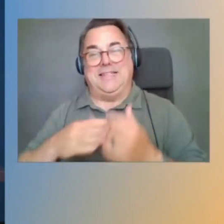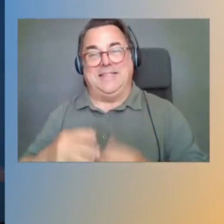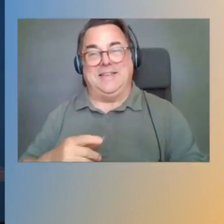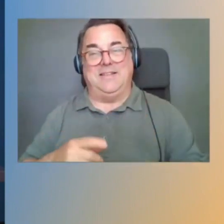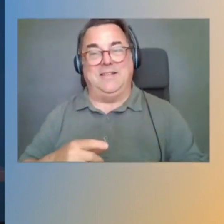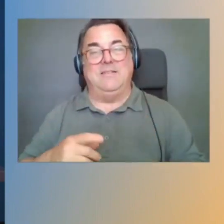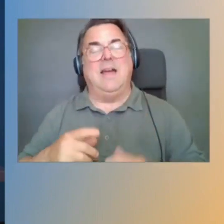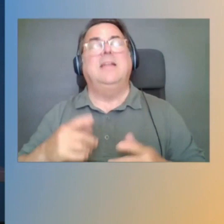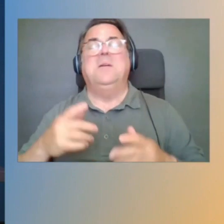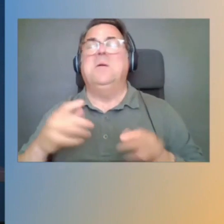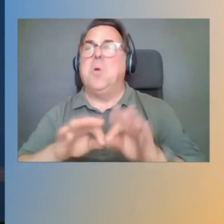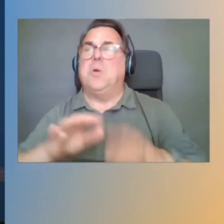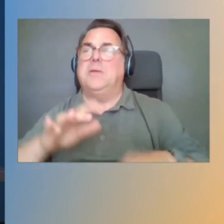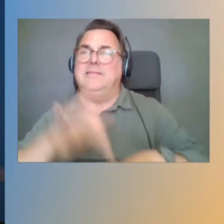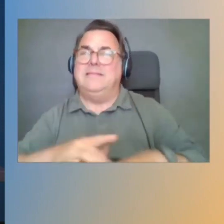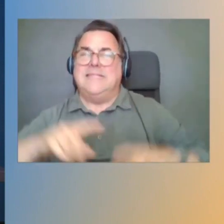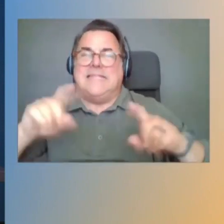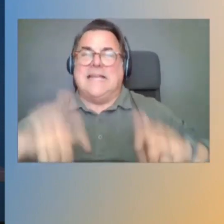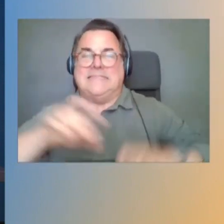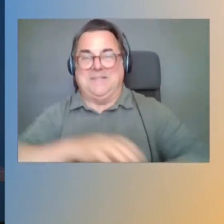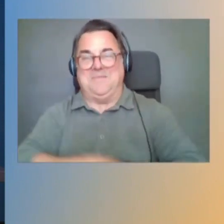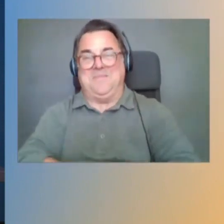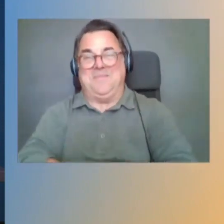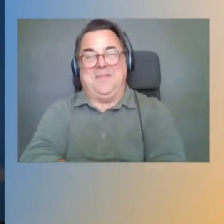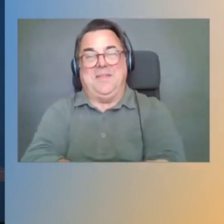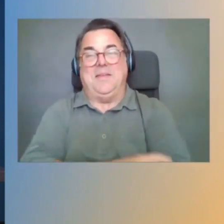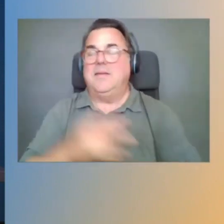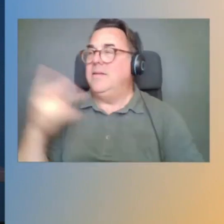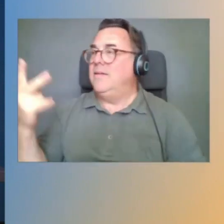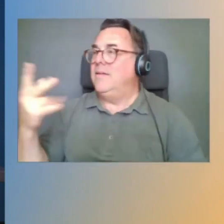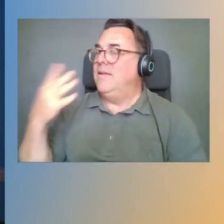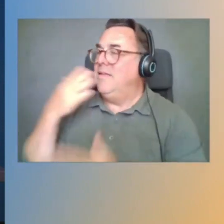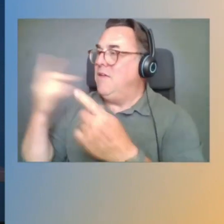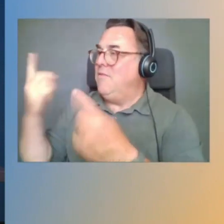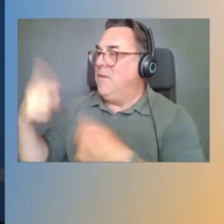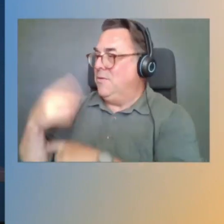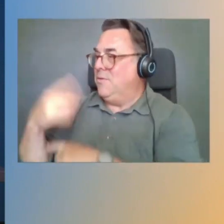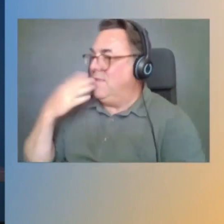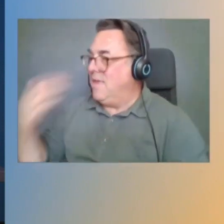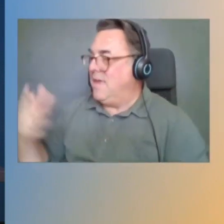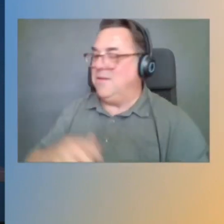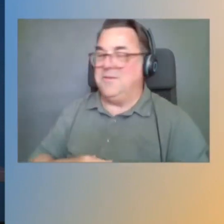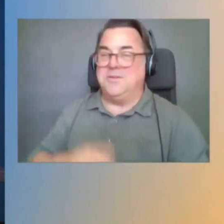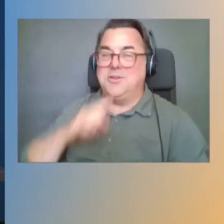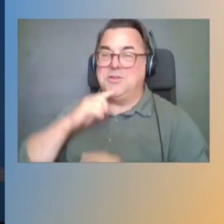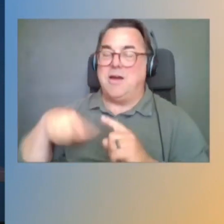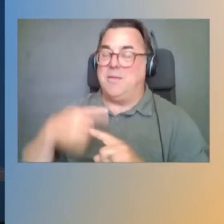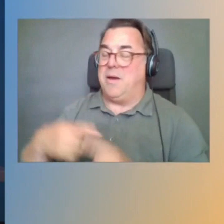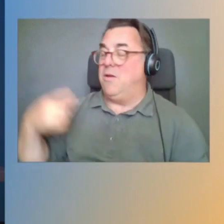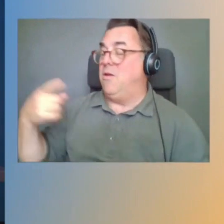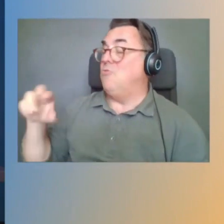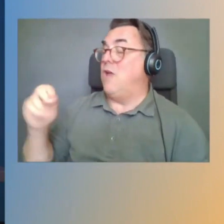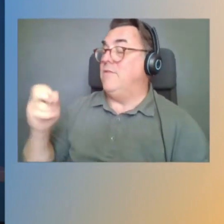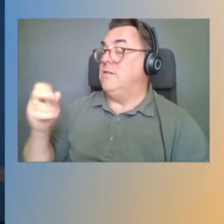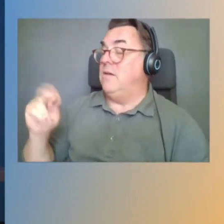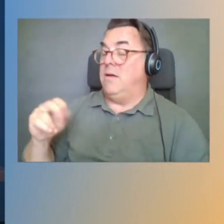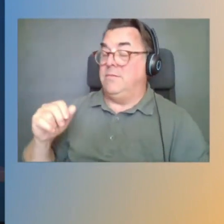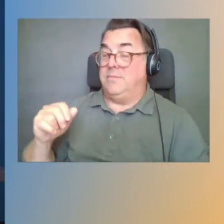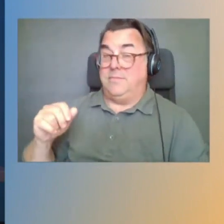Yeah, so I wanna thank both of you for coming out today so we could talk a little bit about Graviton. I think just the next thing that is gonna come up here